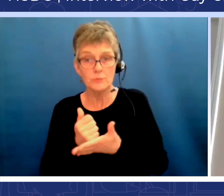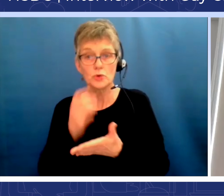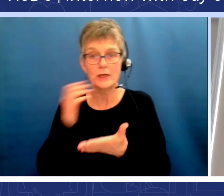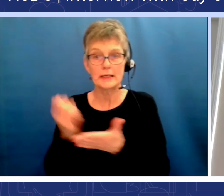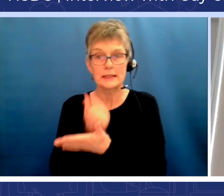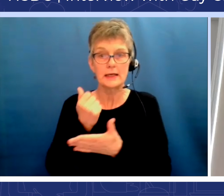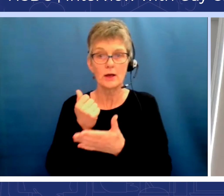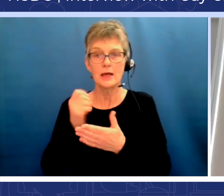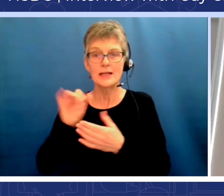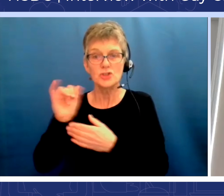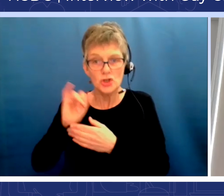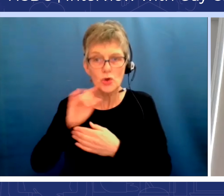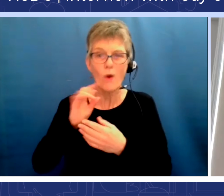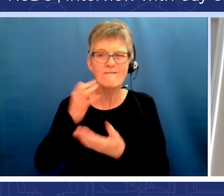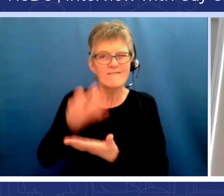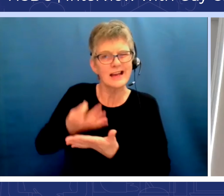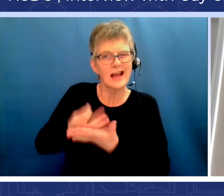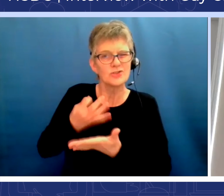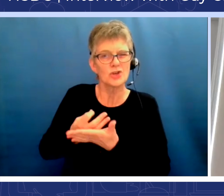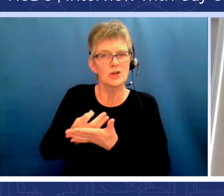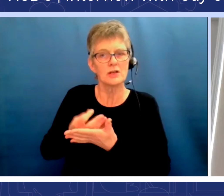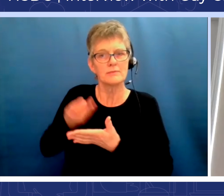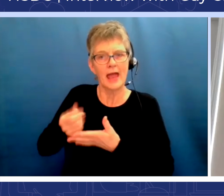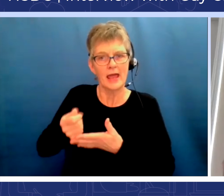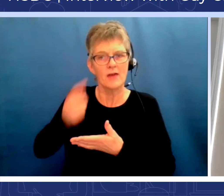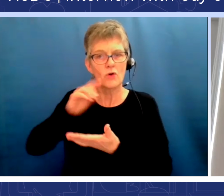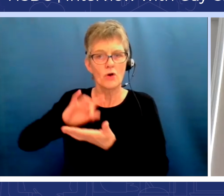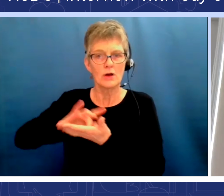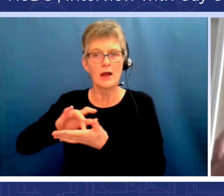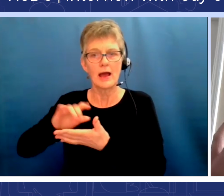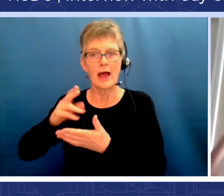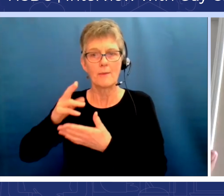through financial administrative aspects of asking access to a prescription